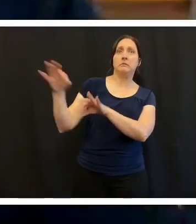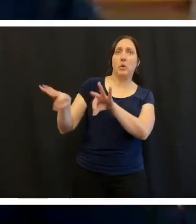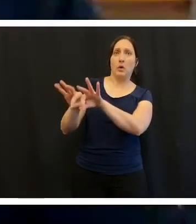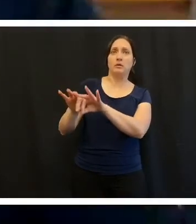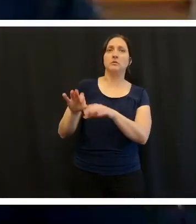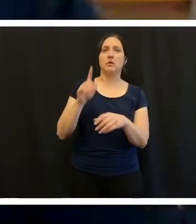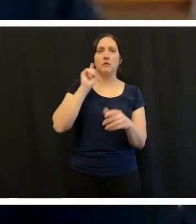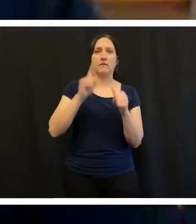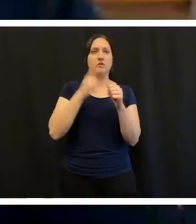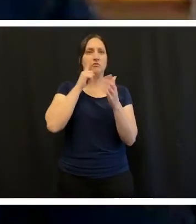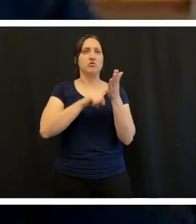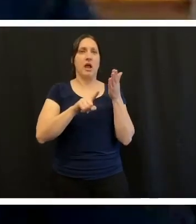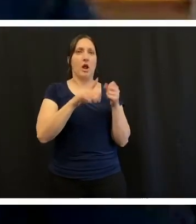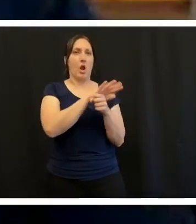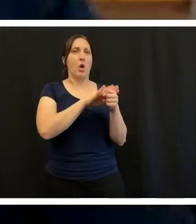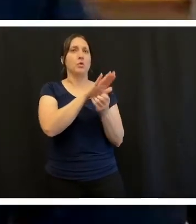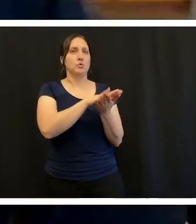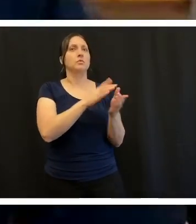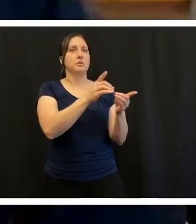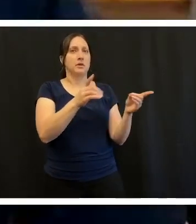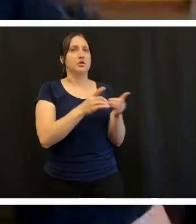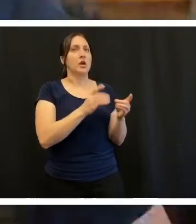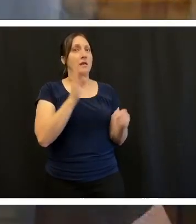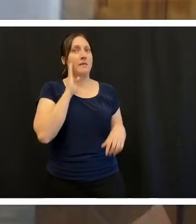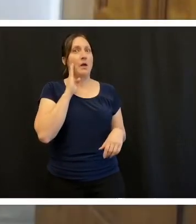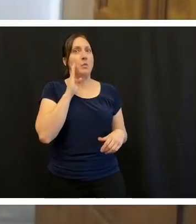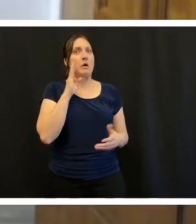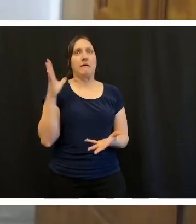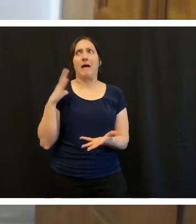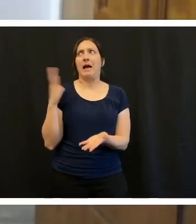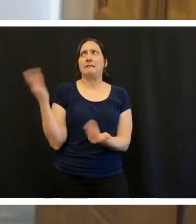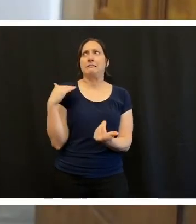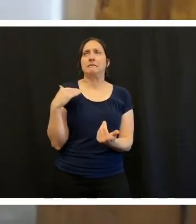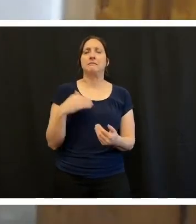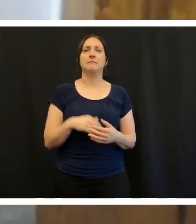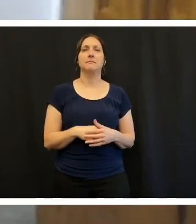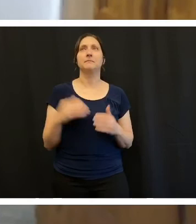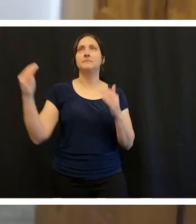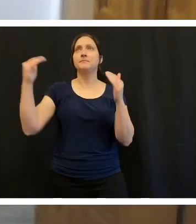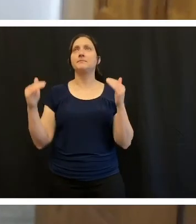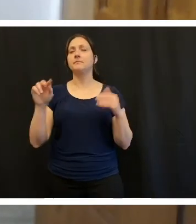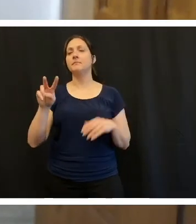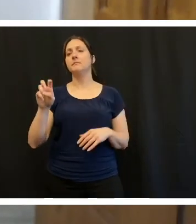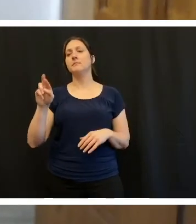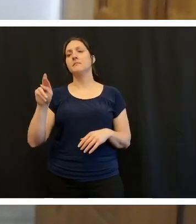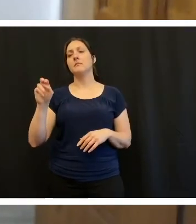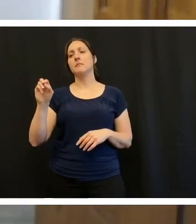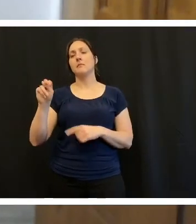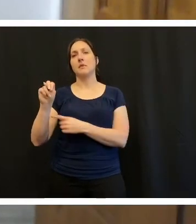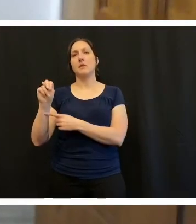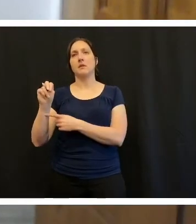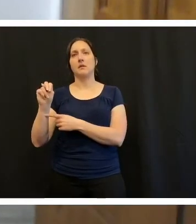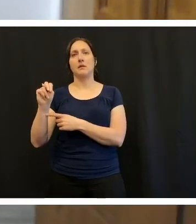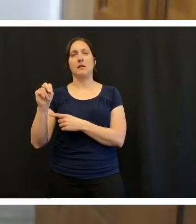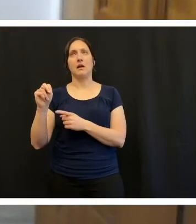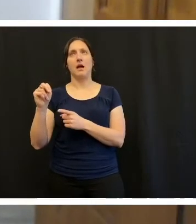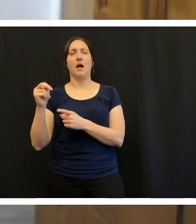They absolutely know how to put you into use. Vernon ask, and both you and I can answer this, I guess.